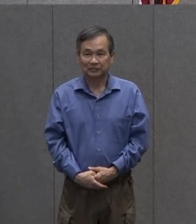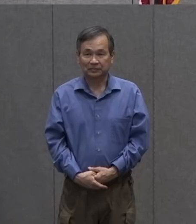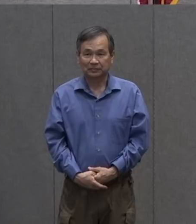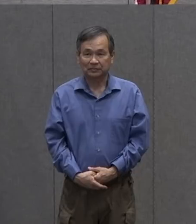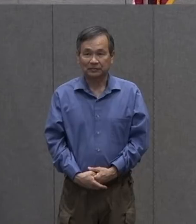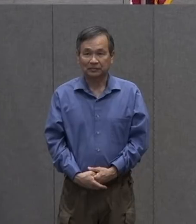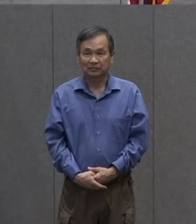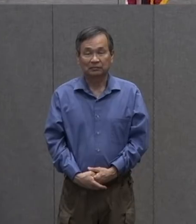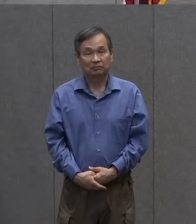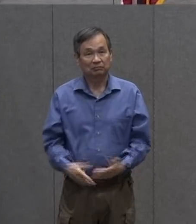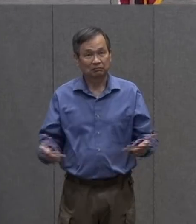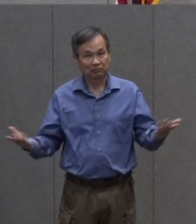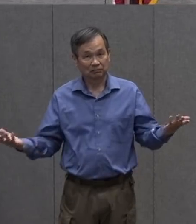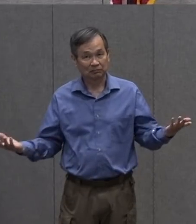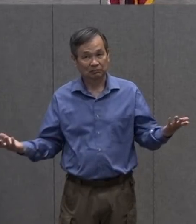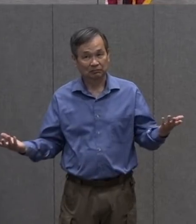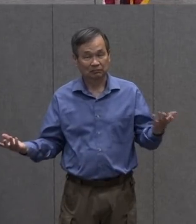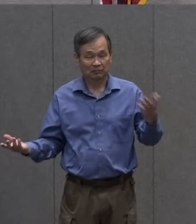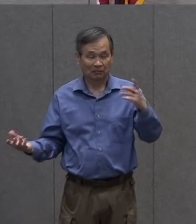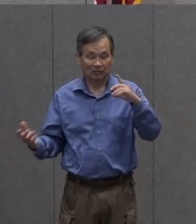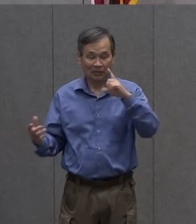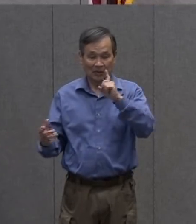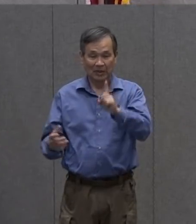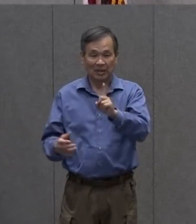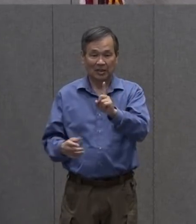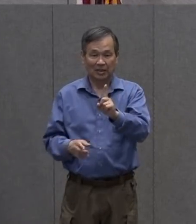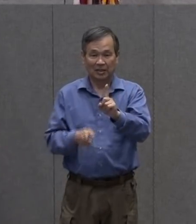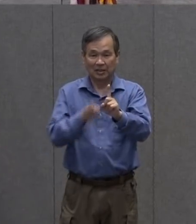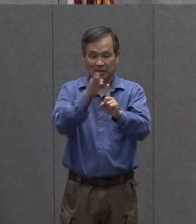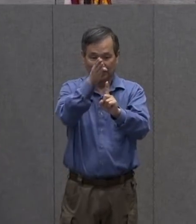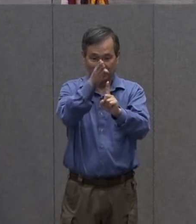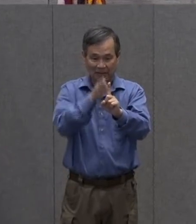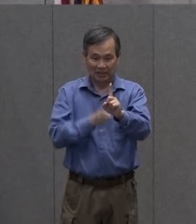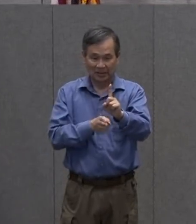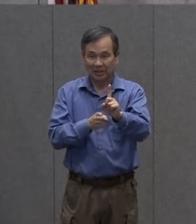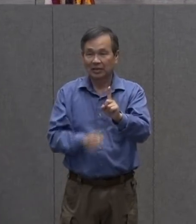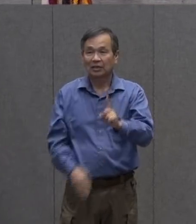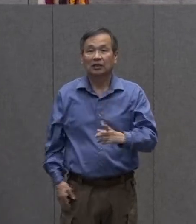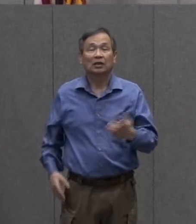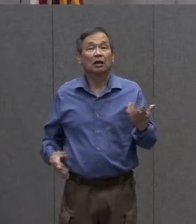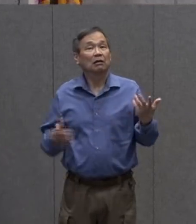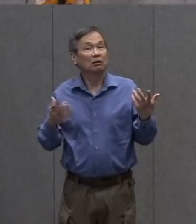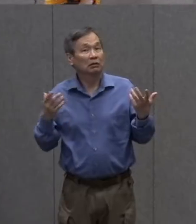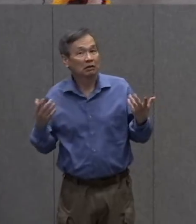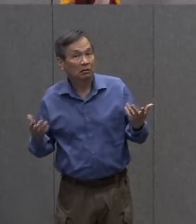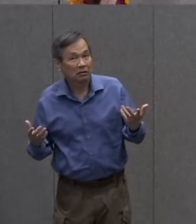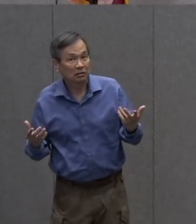So it has down the middle now, one black line. And so my next goal is to use my ruler,